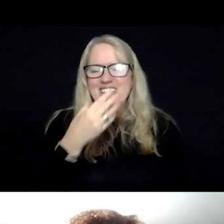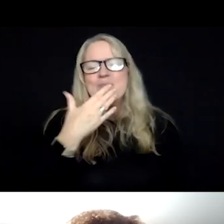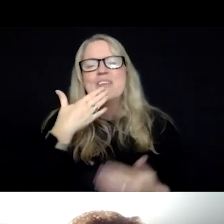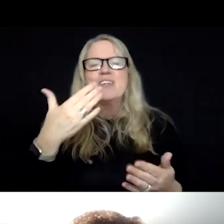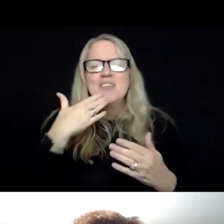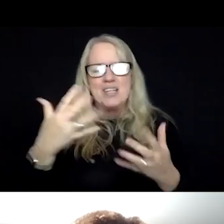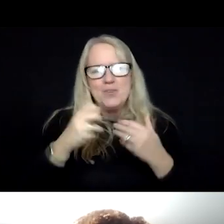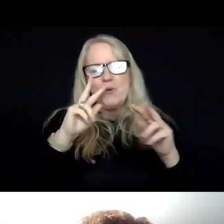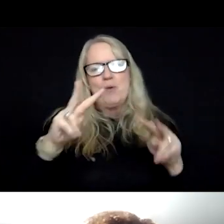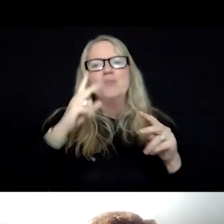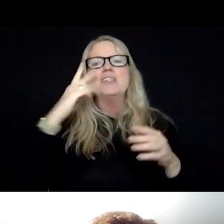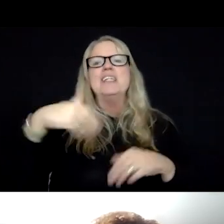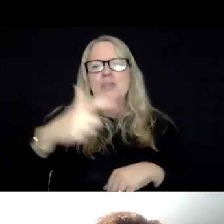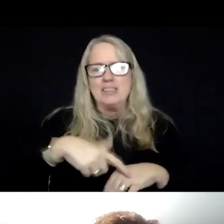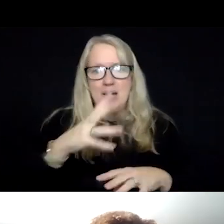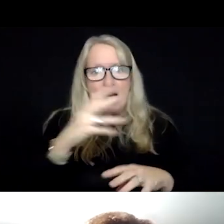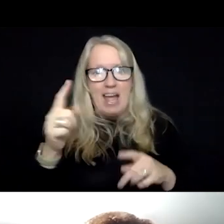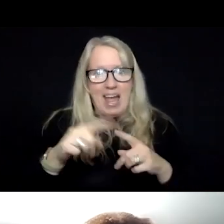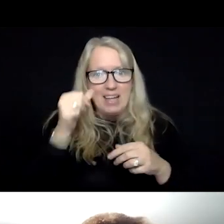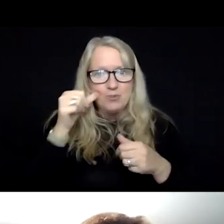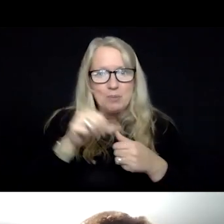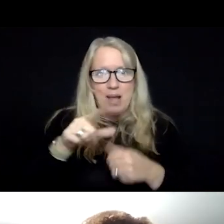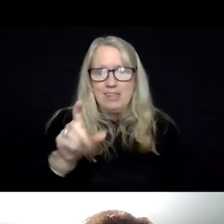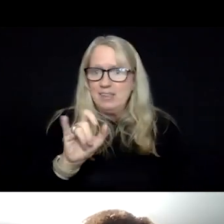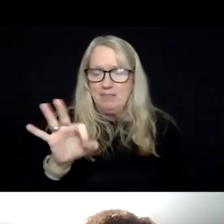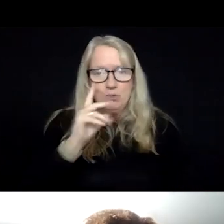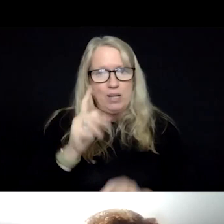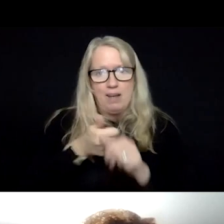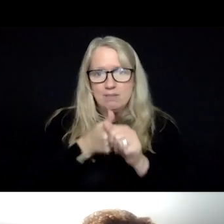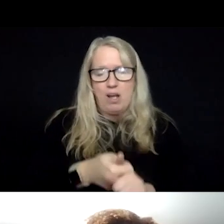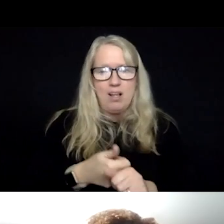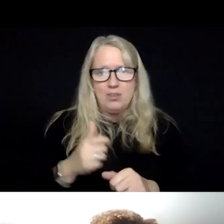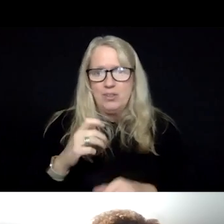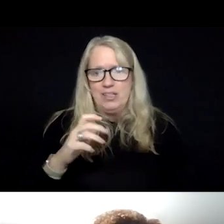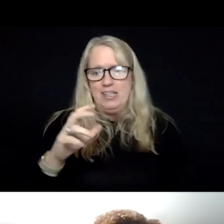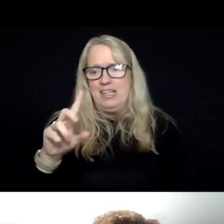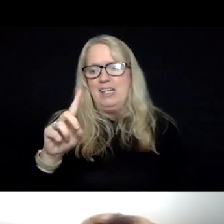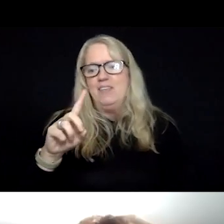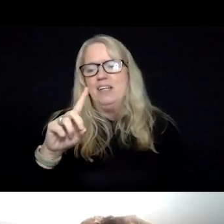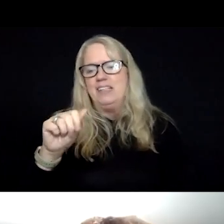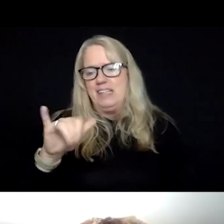IF YOU ARE NOT FOLLOWING THE DAY LIGHT SAVINGS CHANGE, YOUR